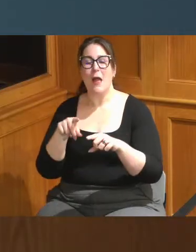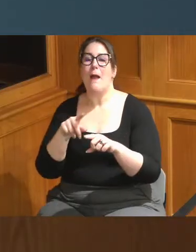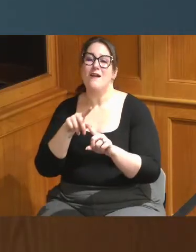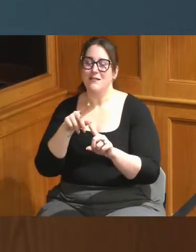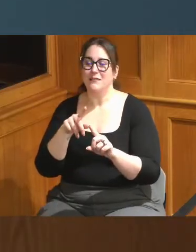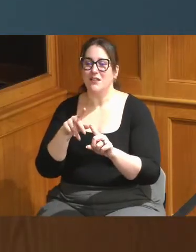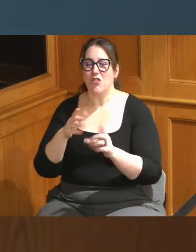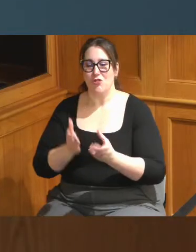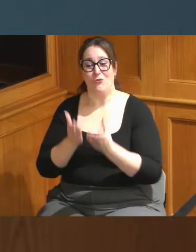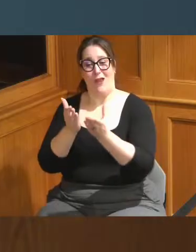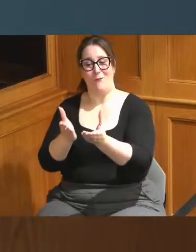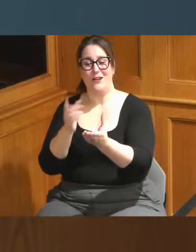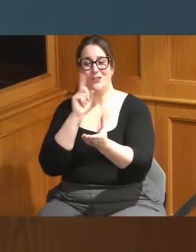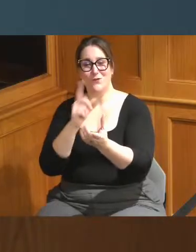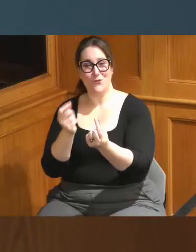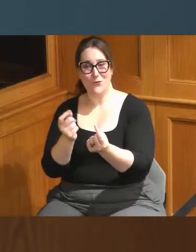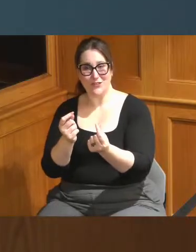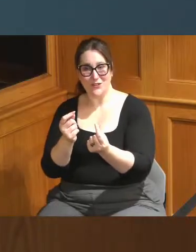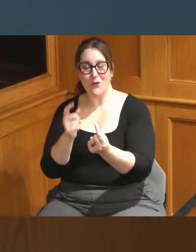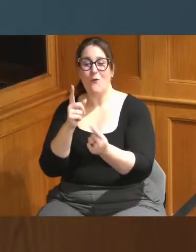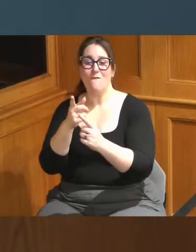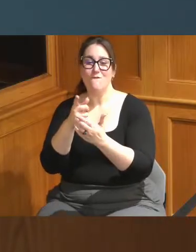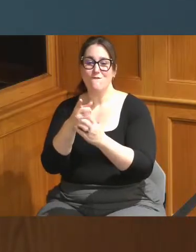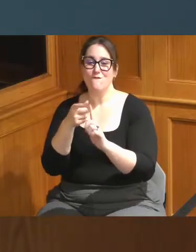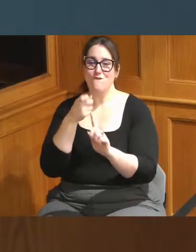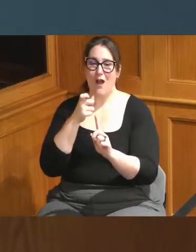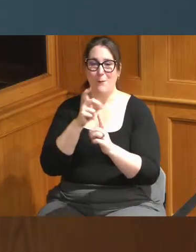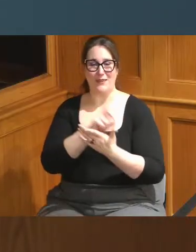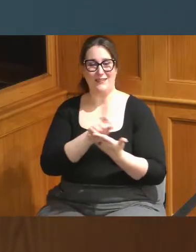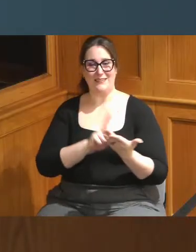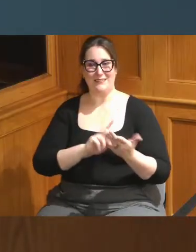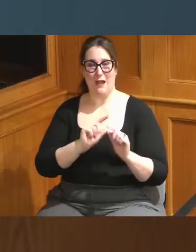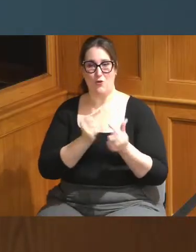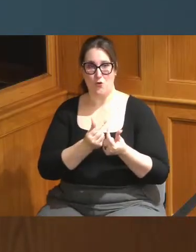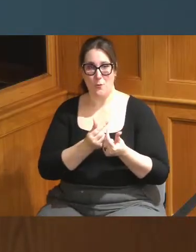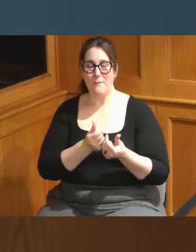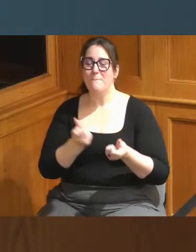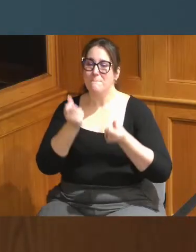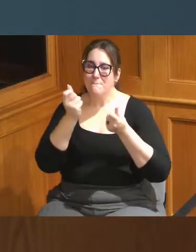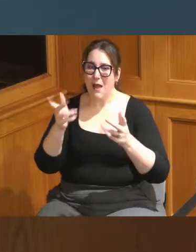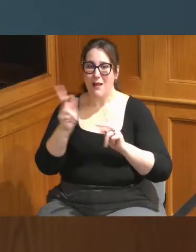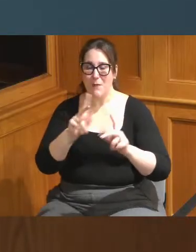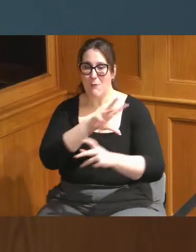recommendations are from the urban design group. I do want to say that there are many people involved